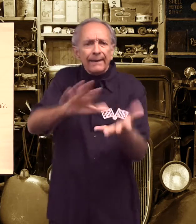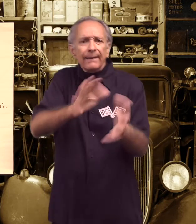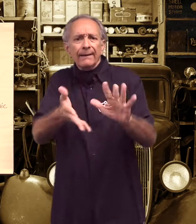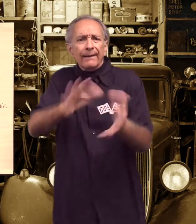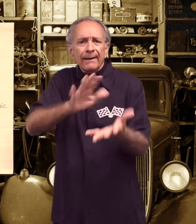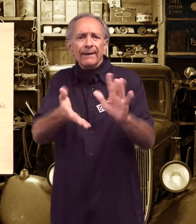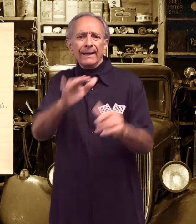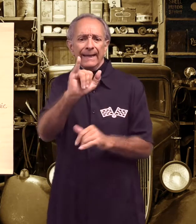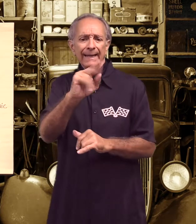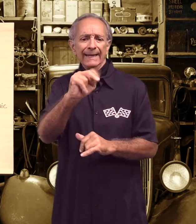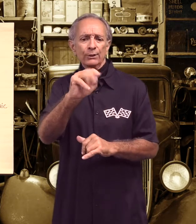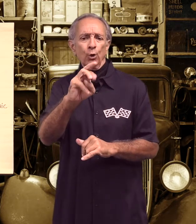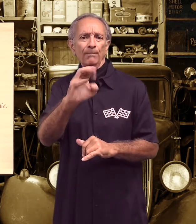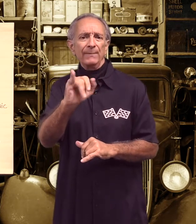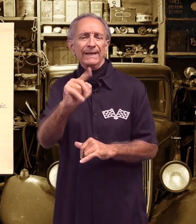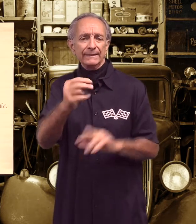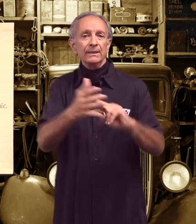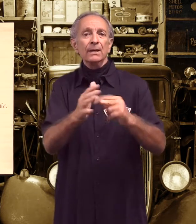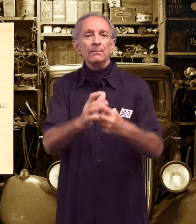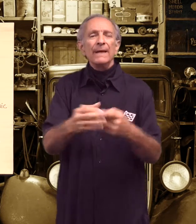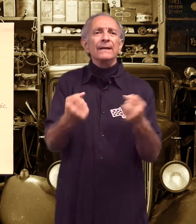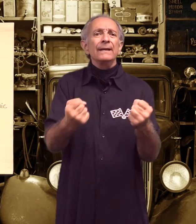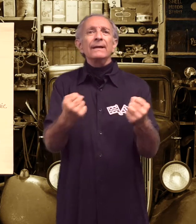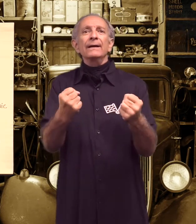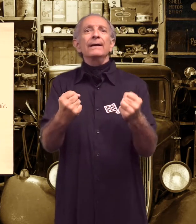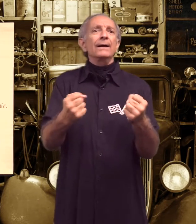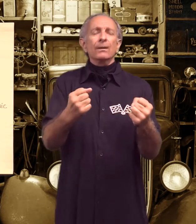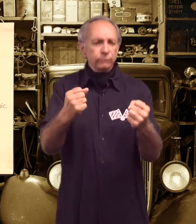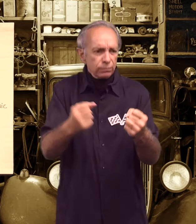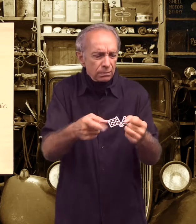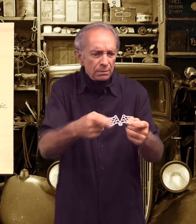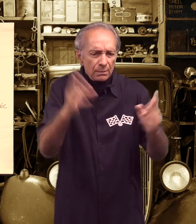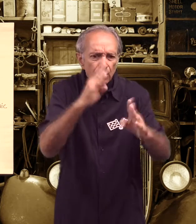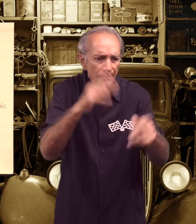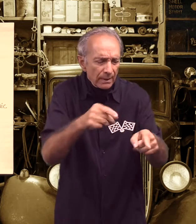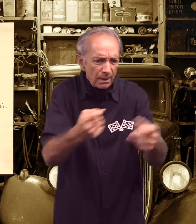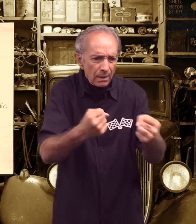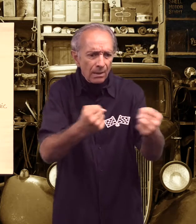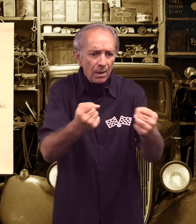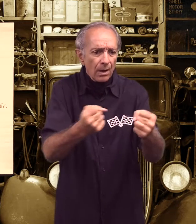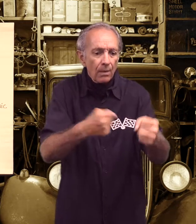Another kind of car trouble is an intermittent which means you might have a problem